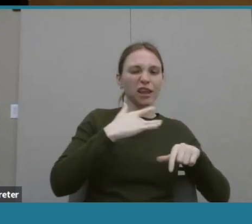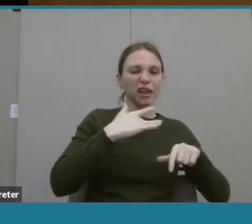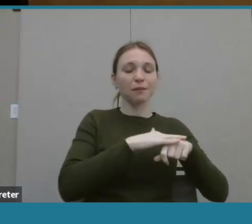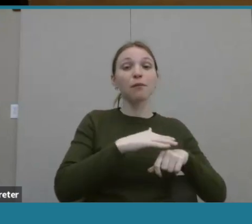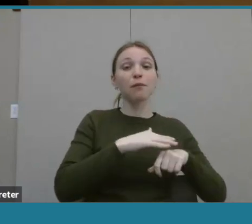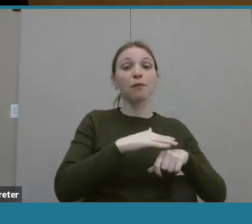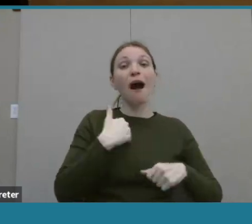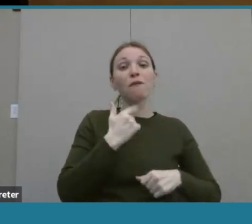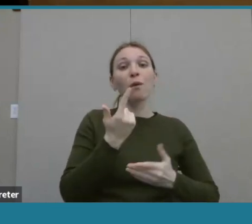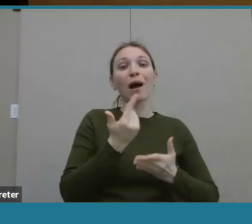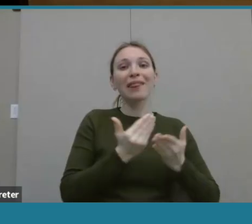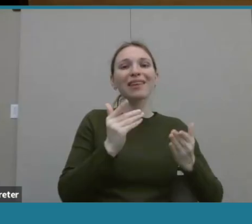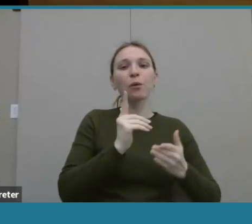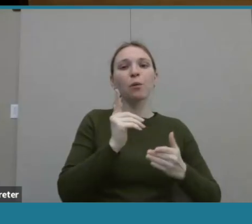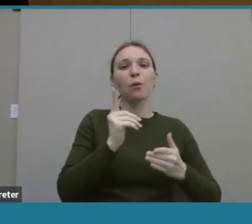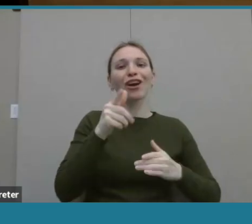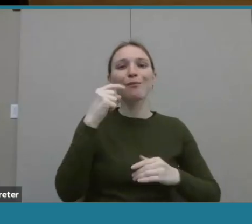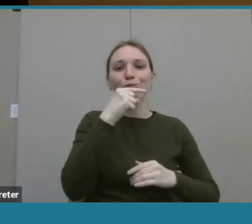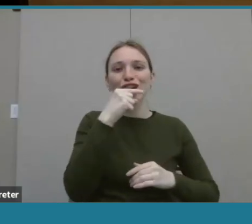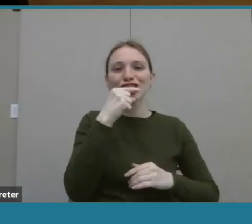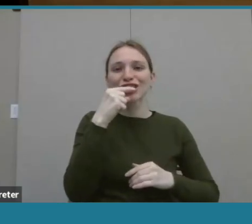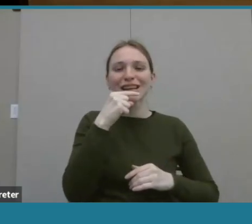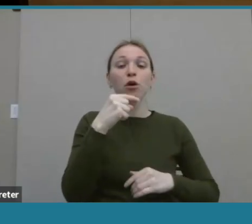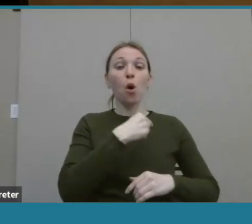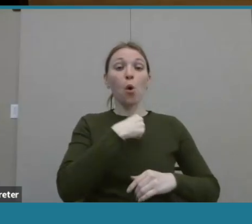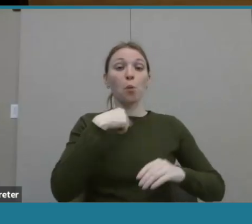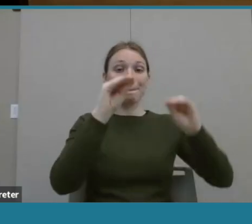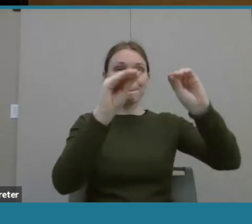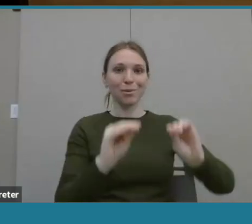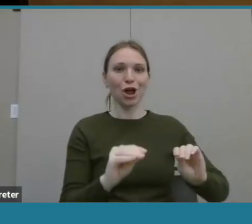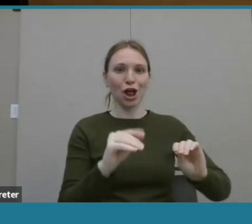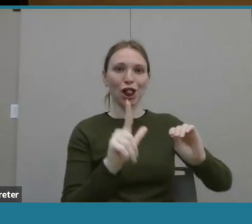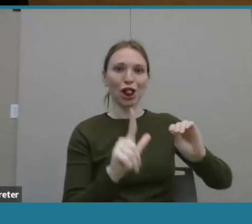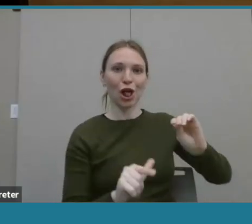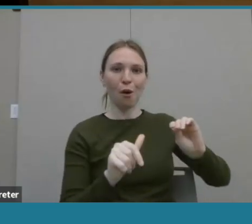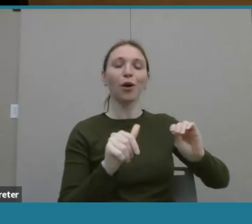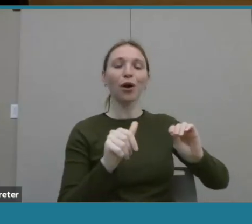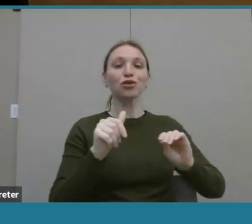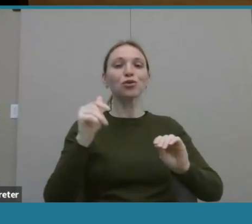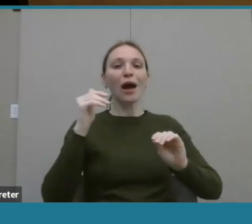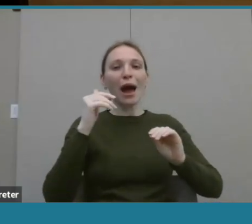That's a lower element because we think a lot of kids are near to it, and we're exactly right. A ton of kids come up, they immediately know they're supposed to brush the seal's